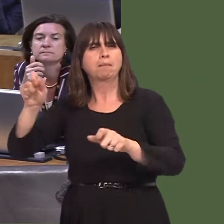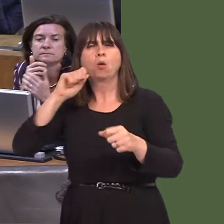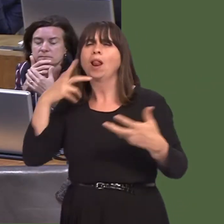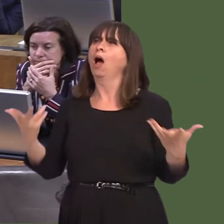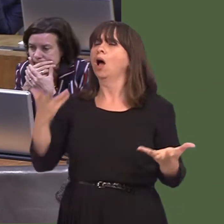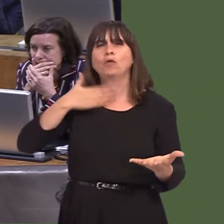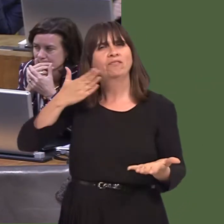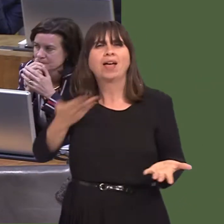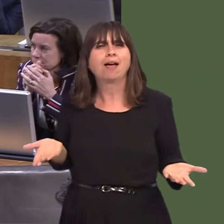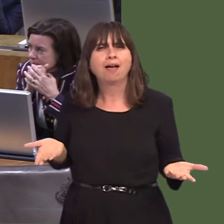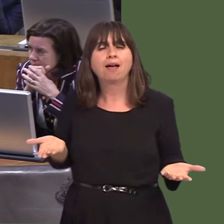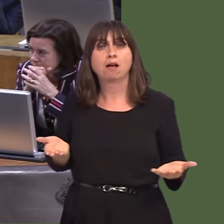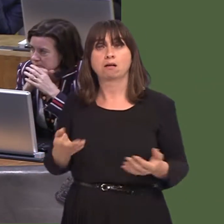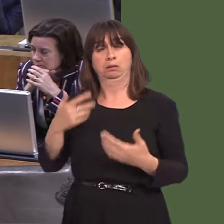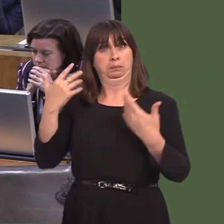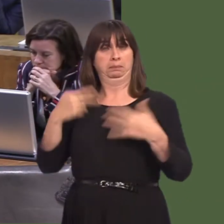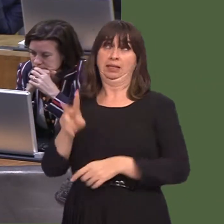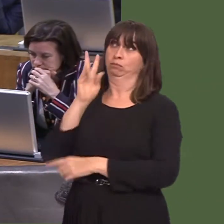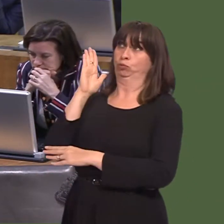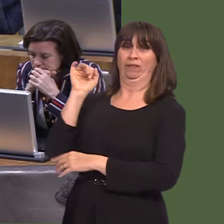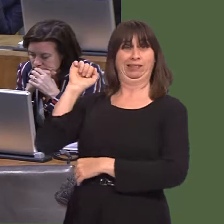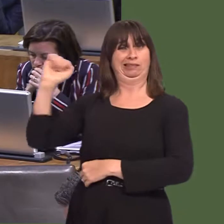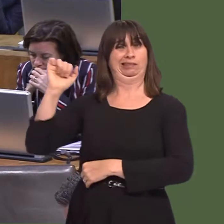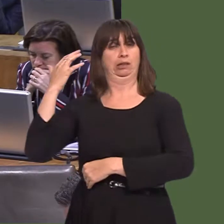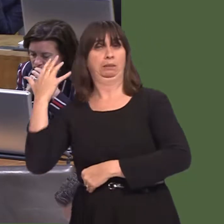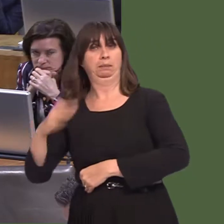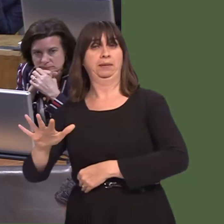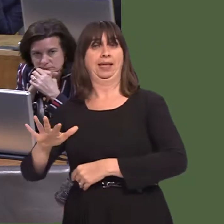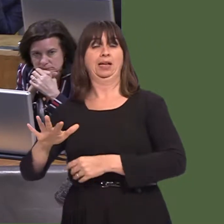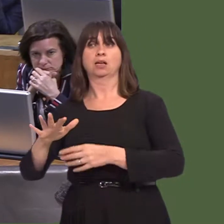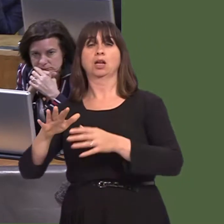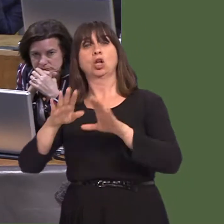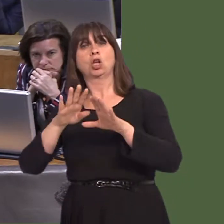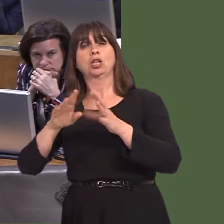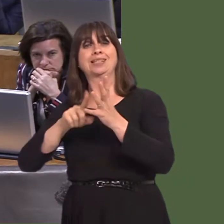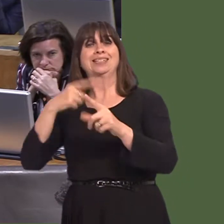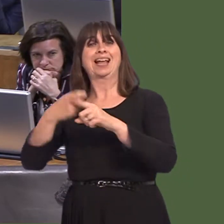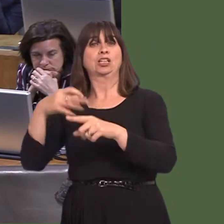We've seen the removal of in-work tax credits as well. That hasn't helped people in terms of their incomes.